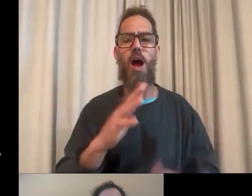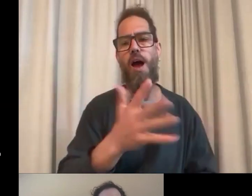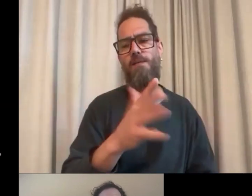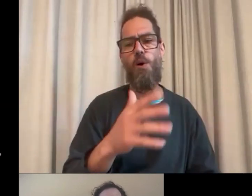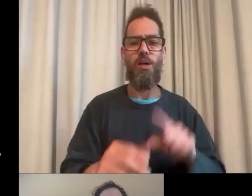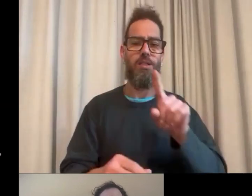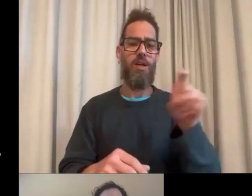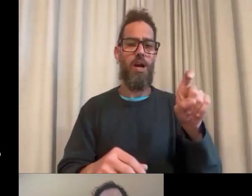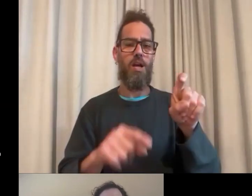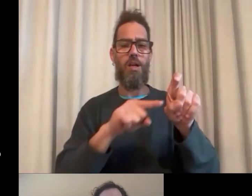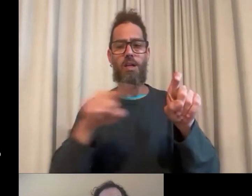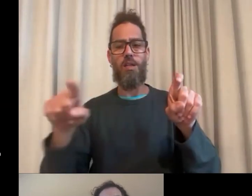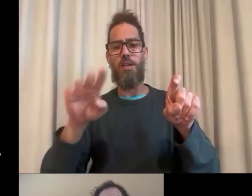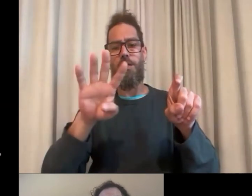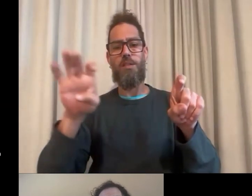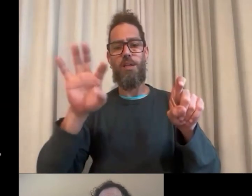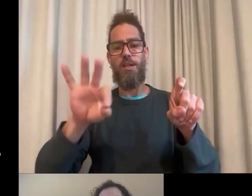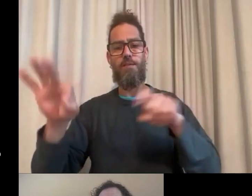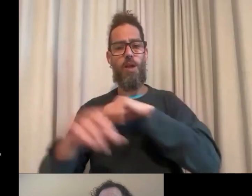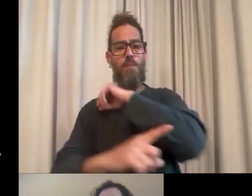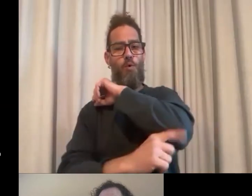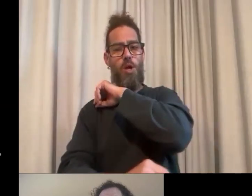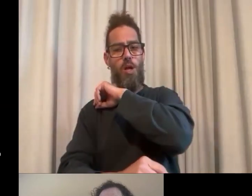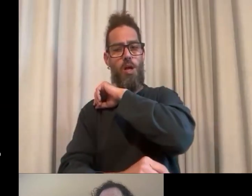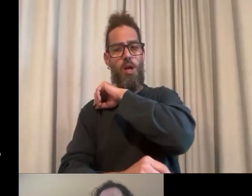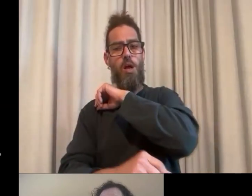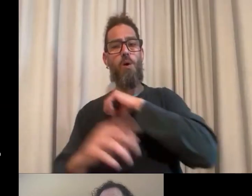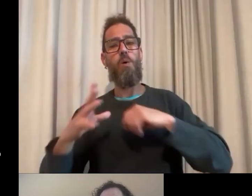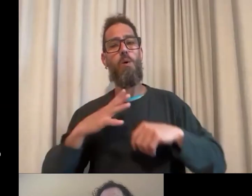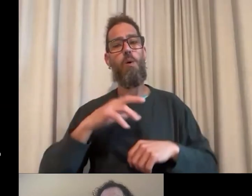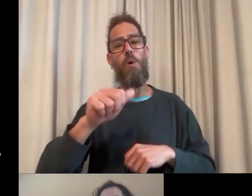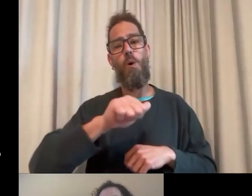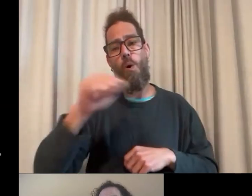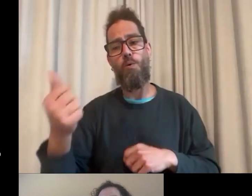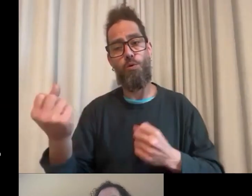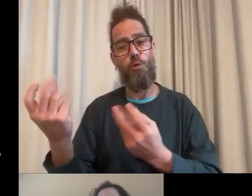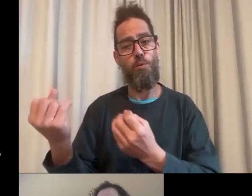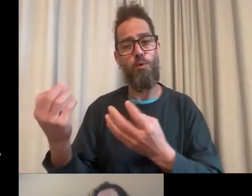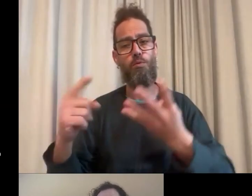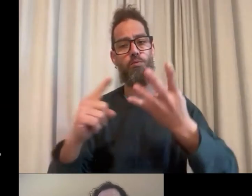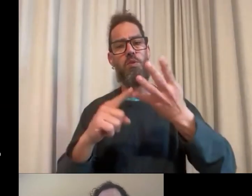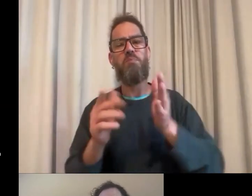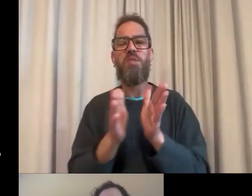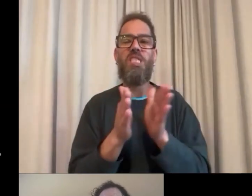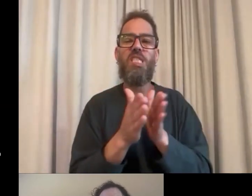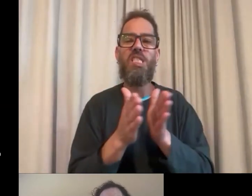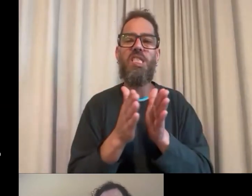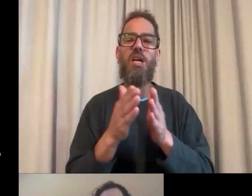of a 100 to 499 employees. There's also a category called small federally